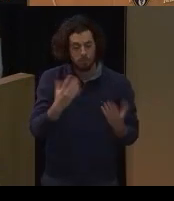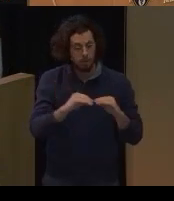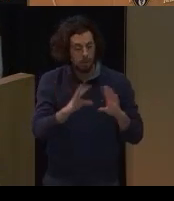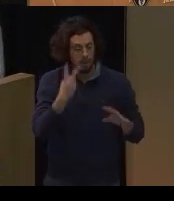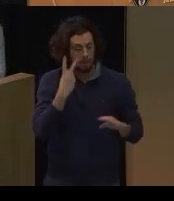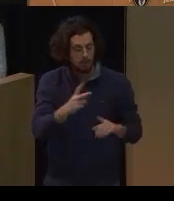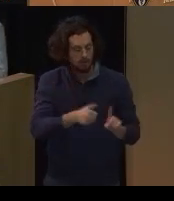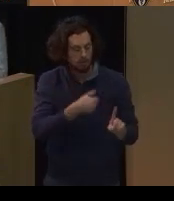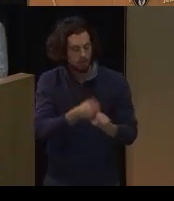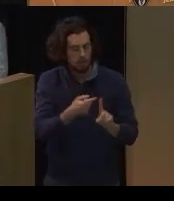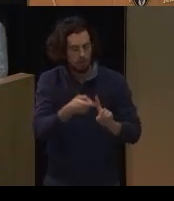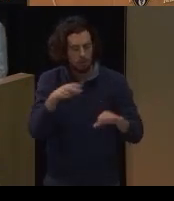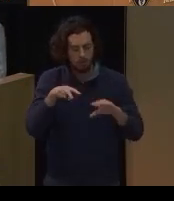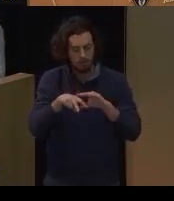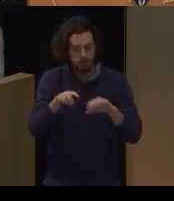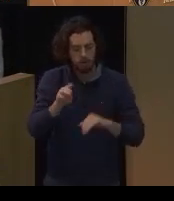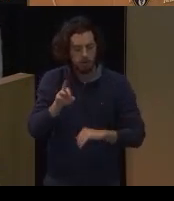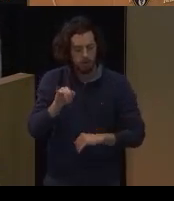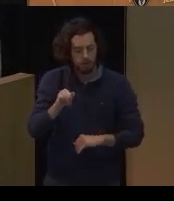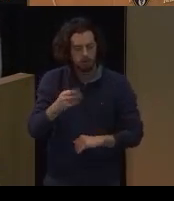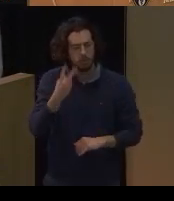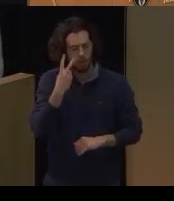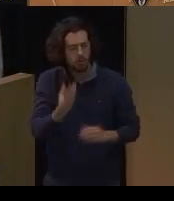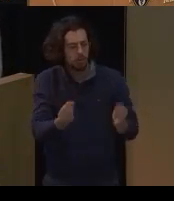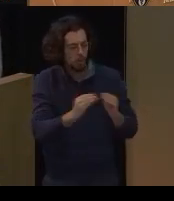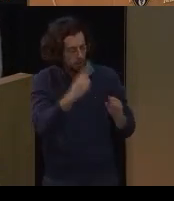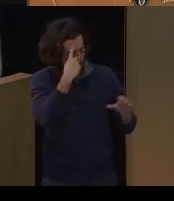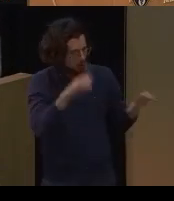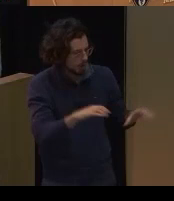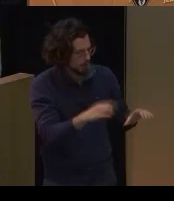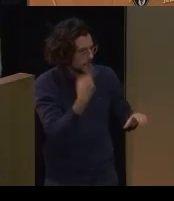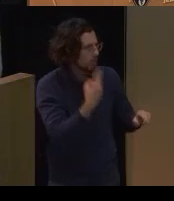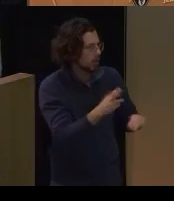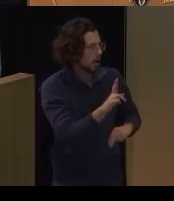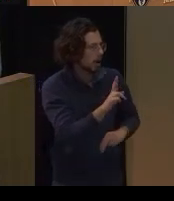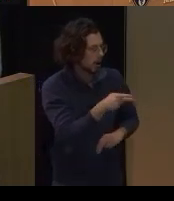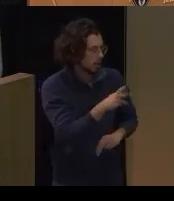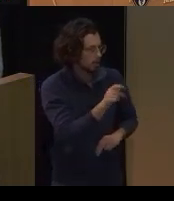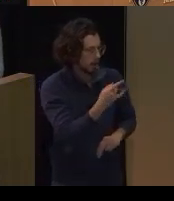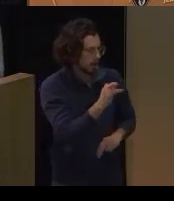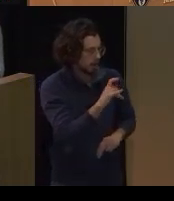seeing greater neural activity for up versus down regulation and it's a fairly big effect the effect